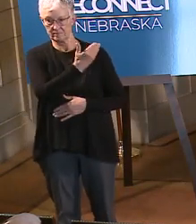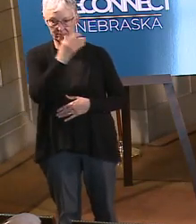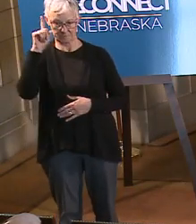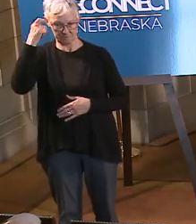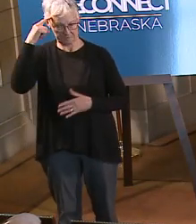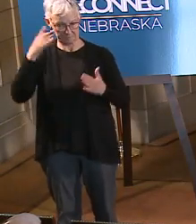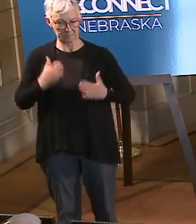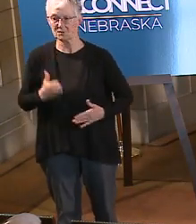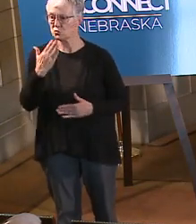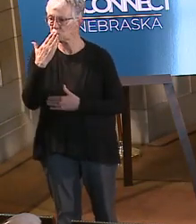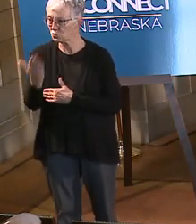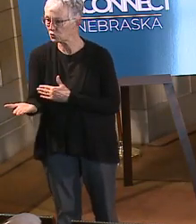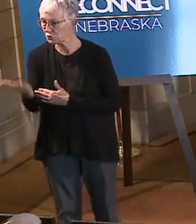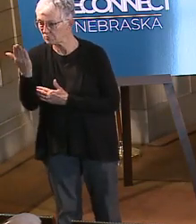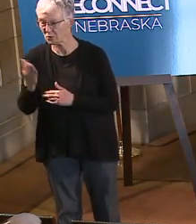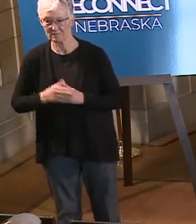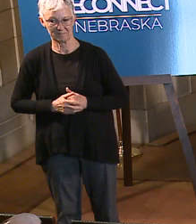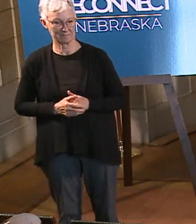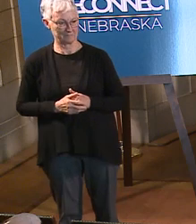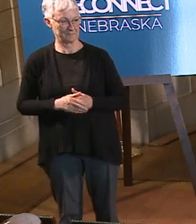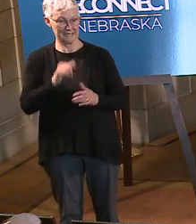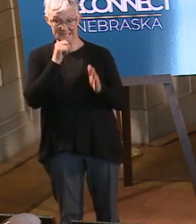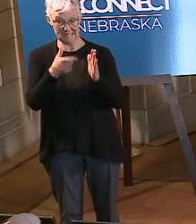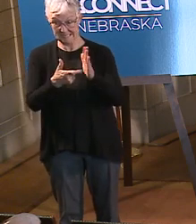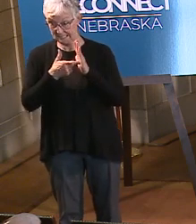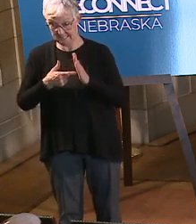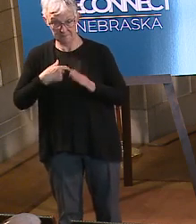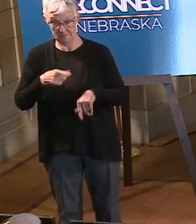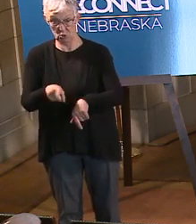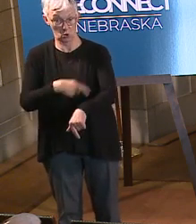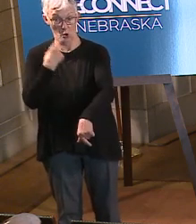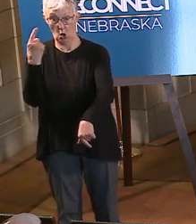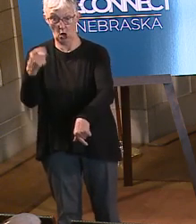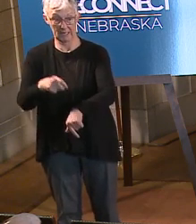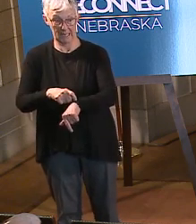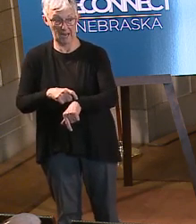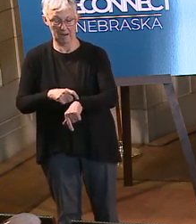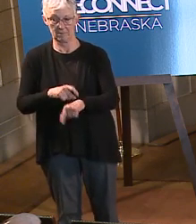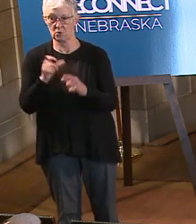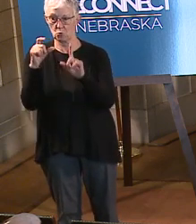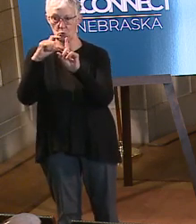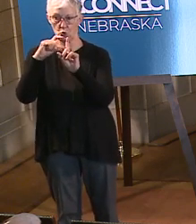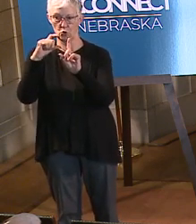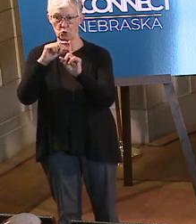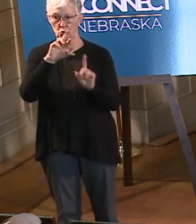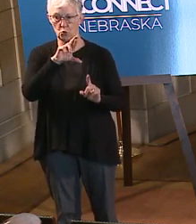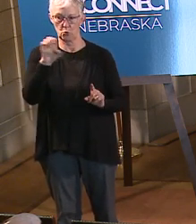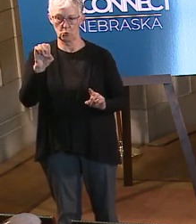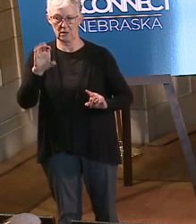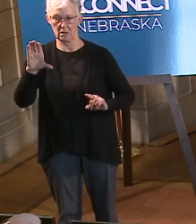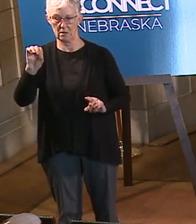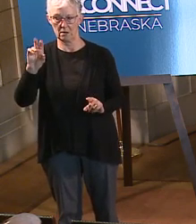THE DEPARTMENT OF TOURISM WILL TALK ABOUT THAT. JOHN. THANK YOU, GOVERNOR.